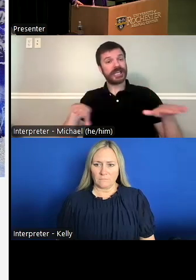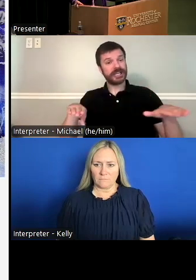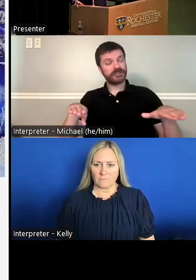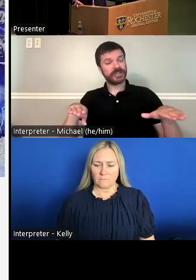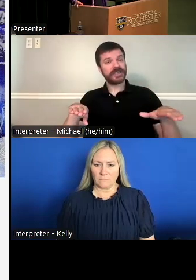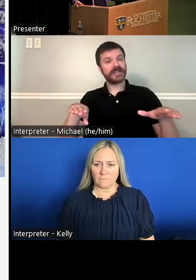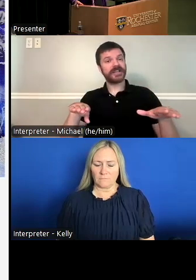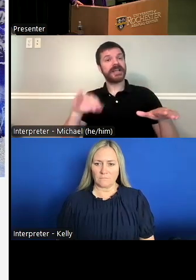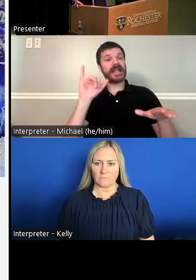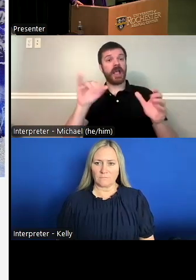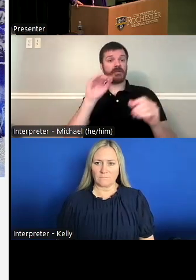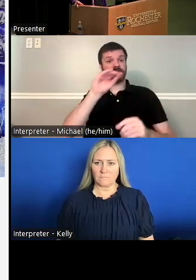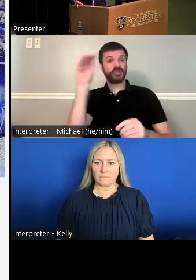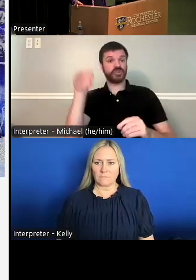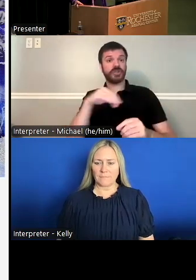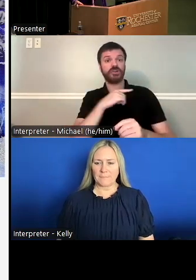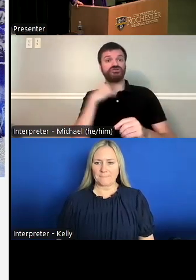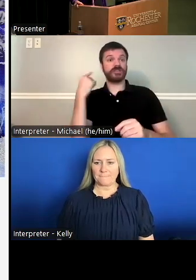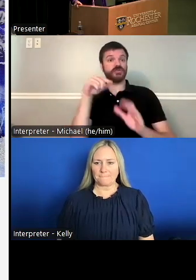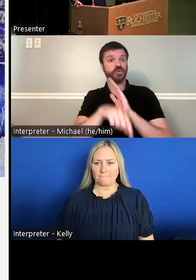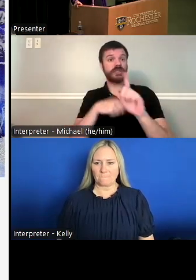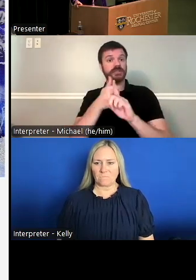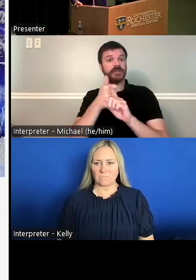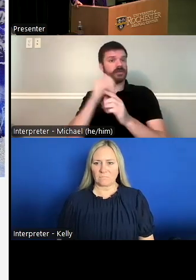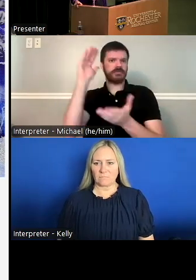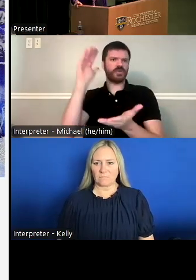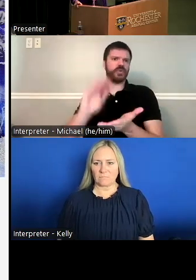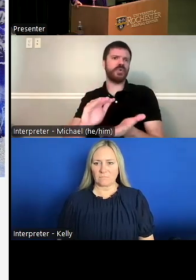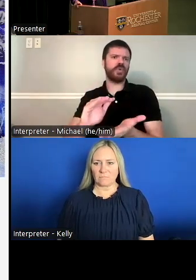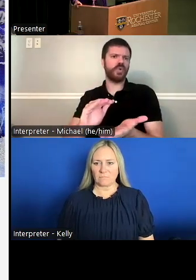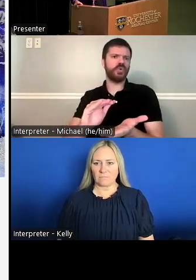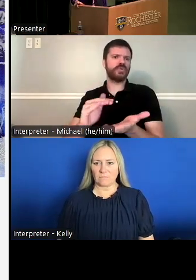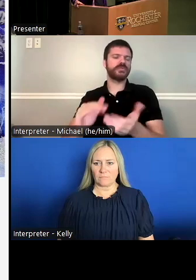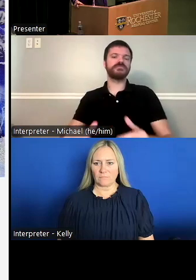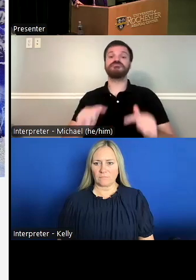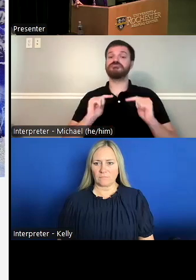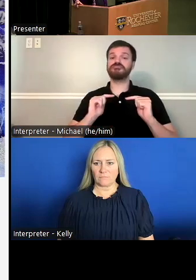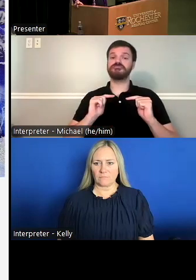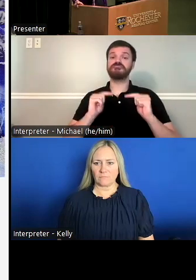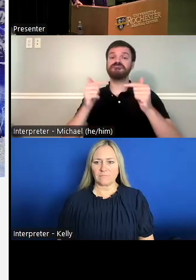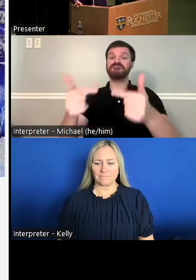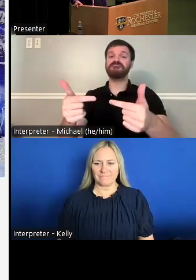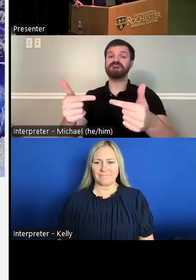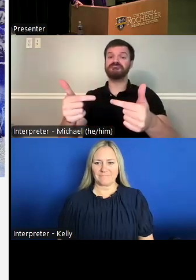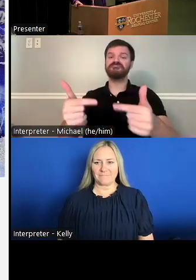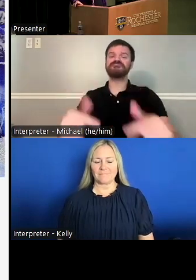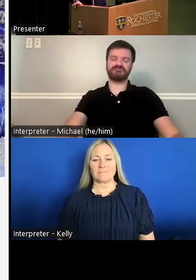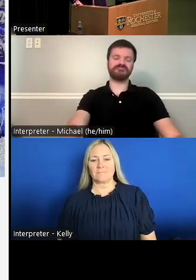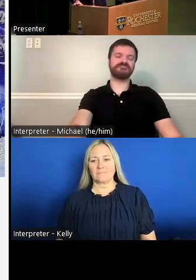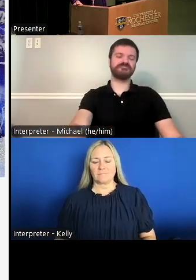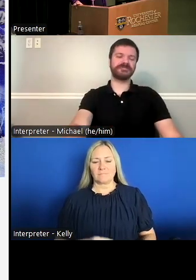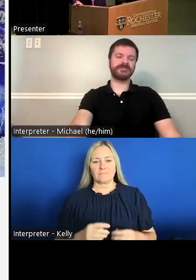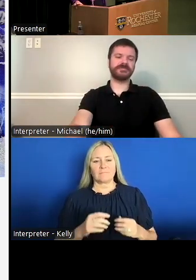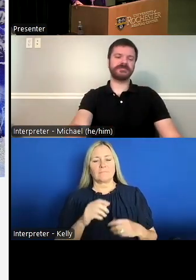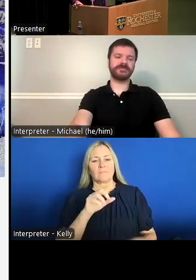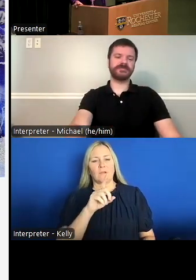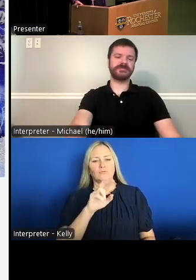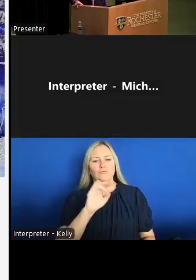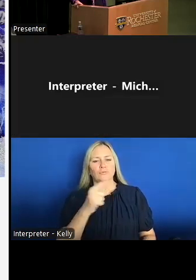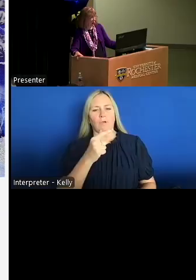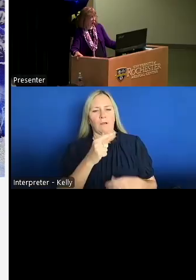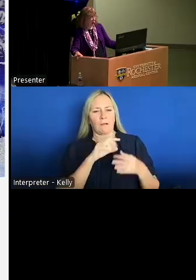the decrease in risk of suicide is is dramatic and with drug rated death often families are blamed uh